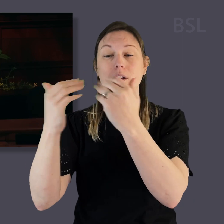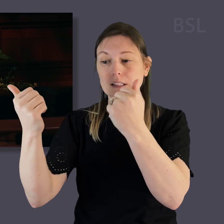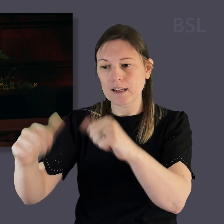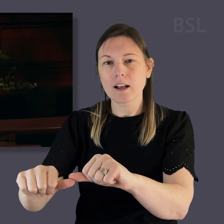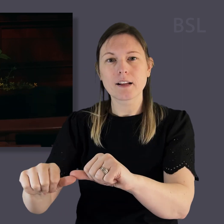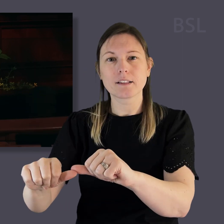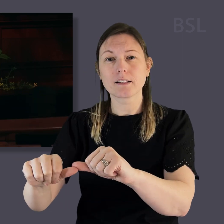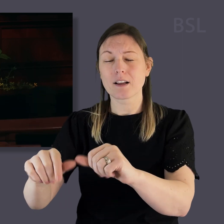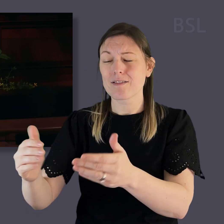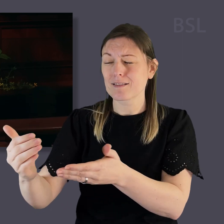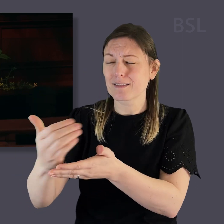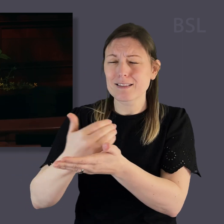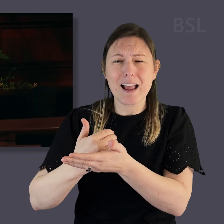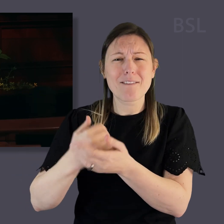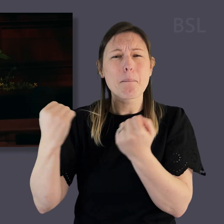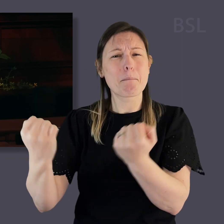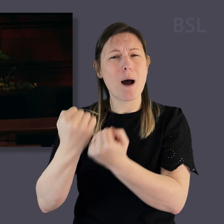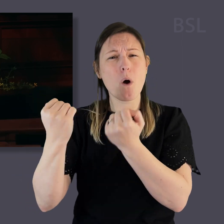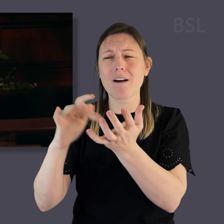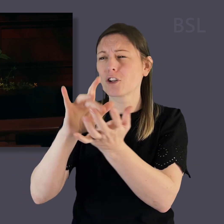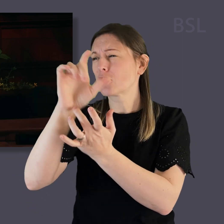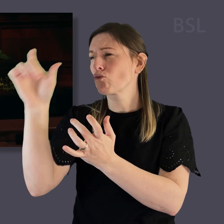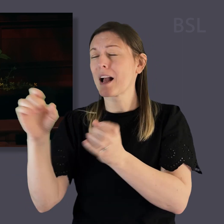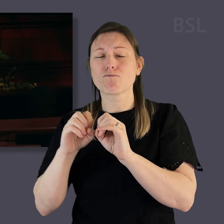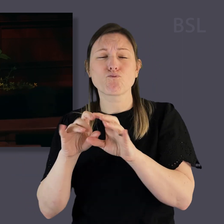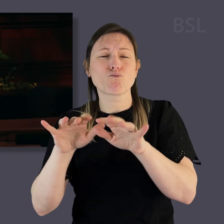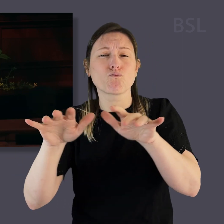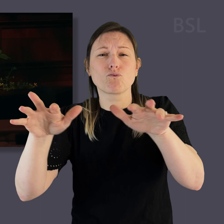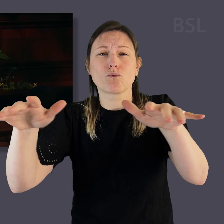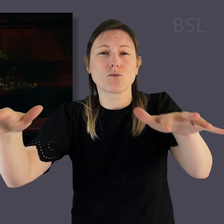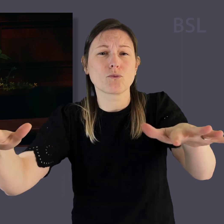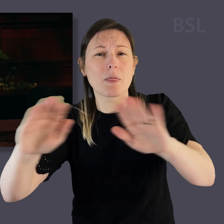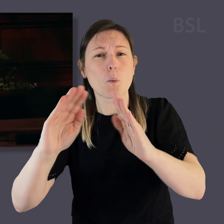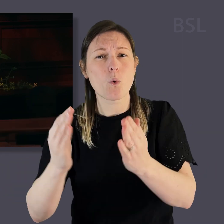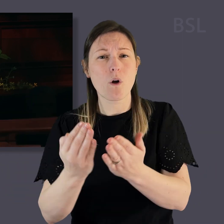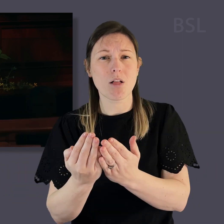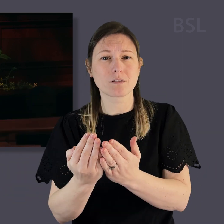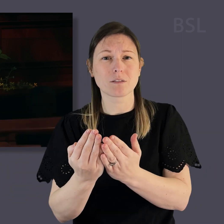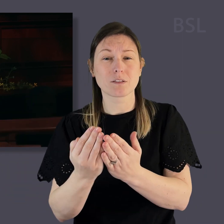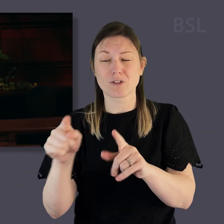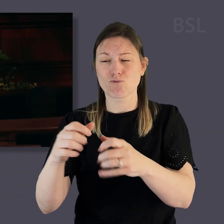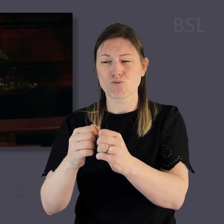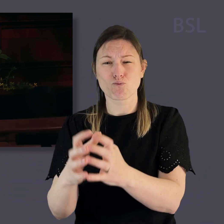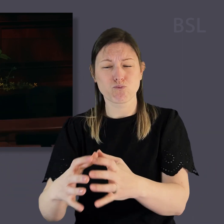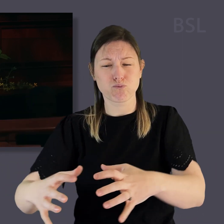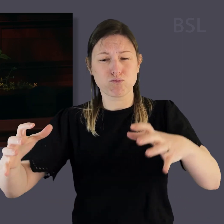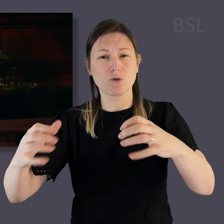the saving power of Jesus Christ expands throughout the world to counteract the efforts of the adversary